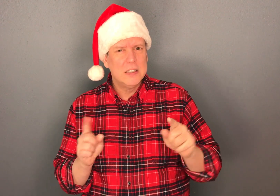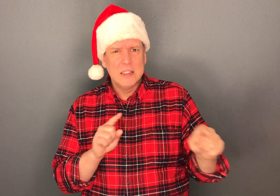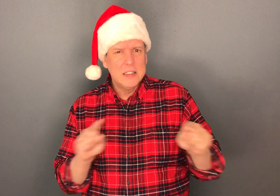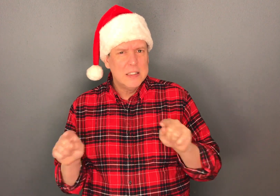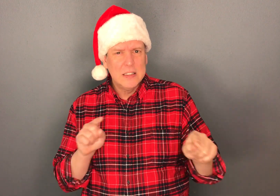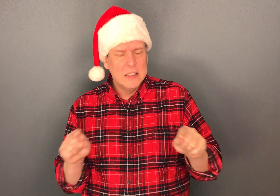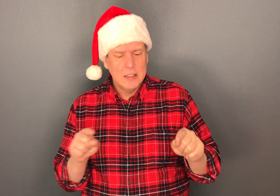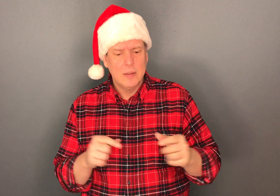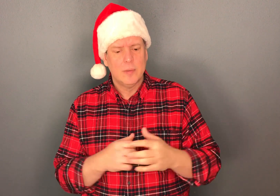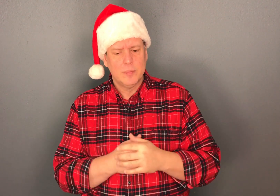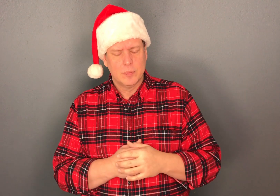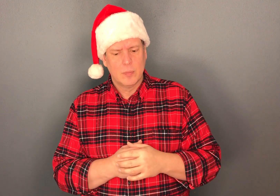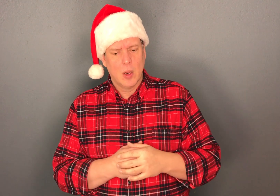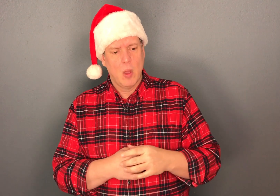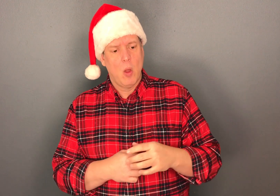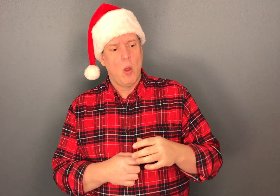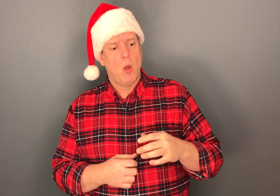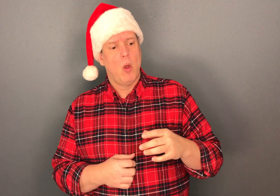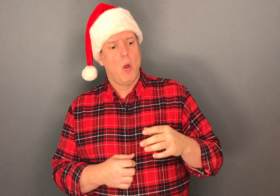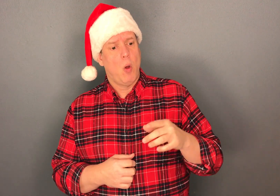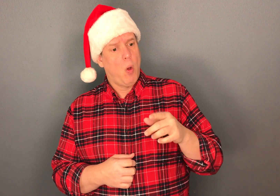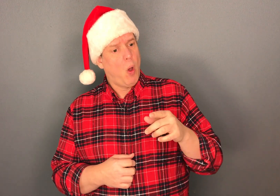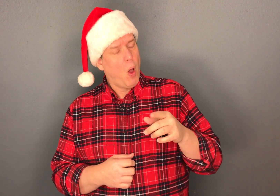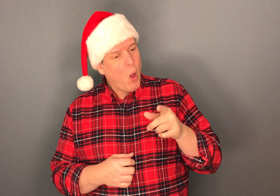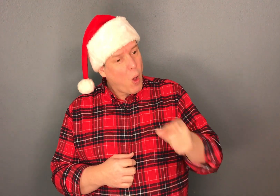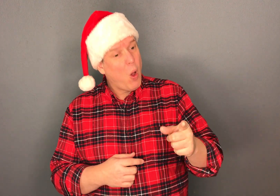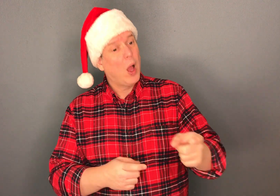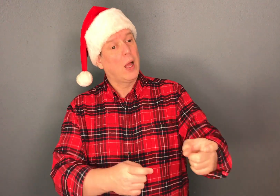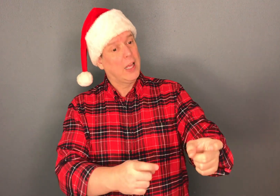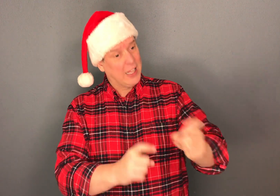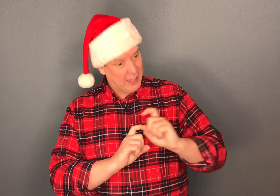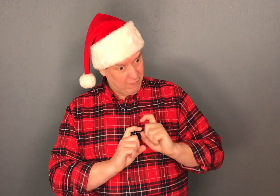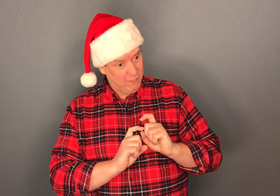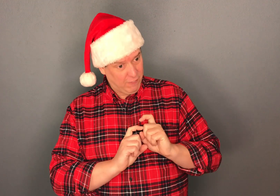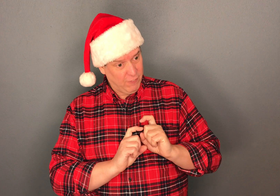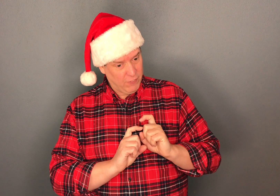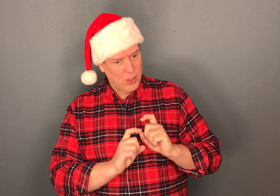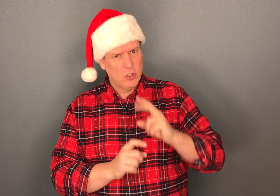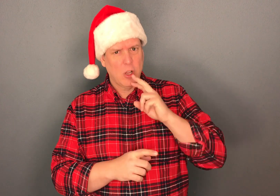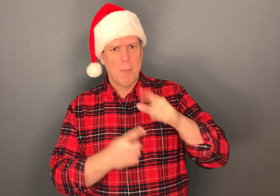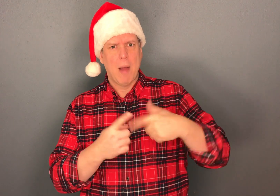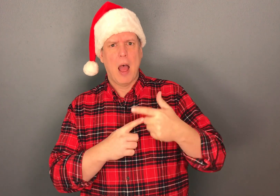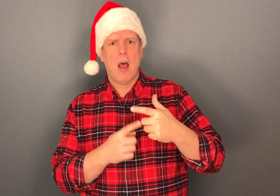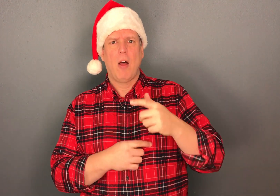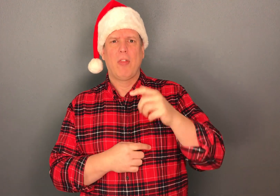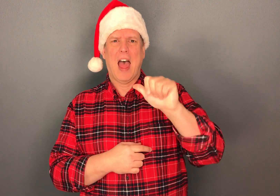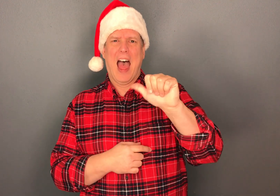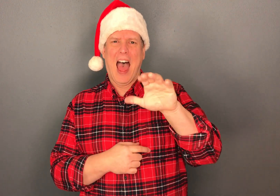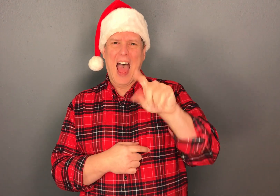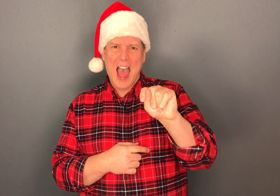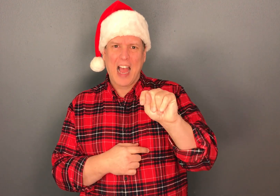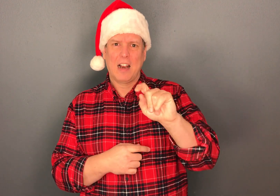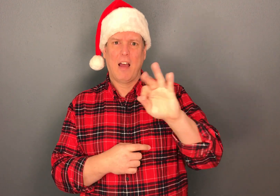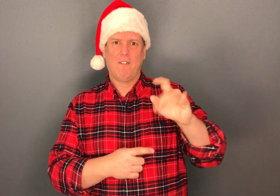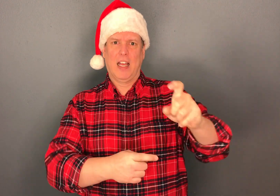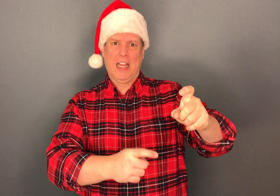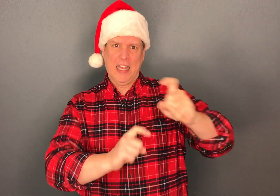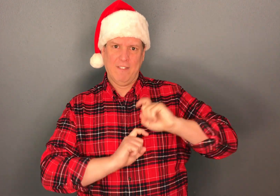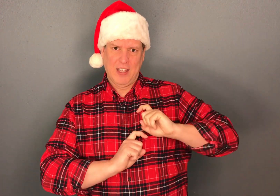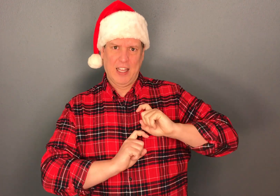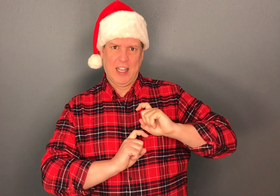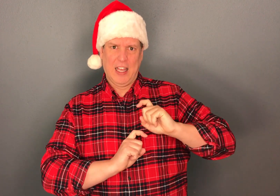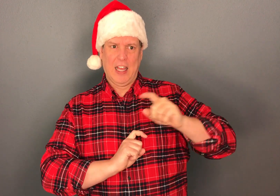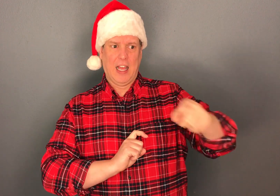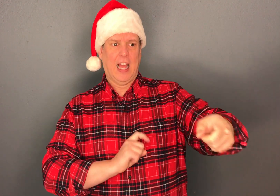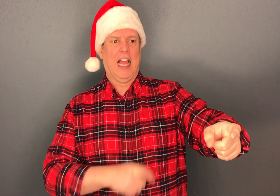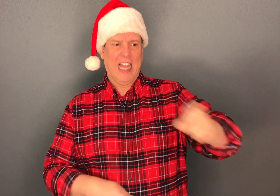What's the difference? Well the giving is what we're talking about, the act of